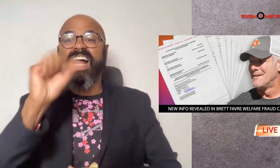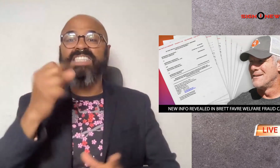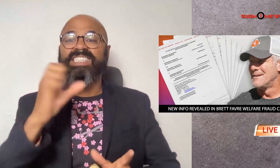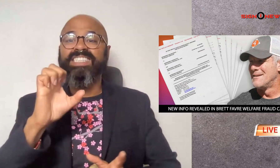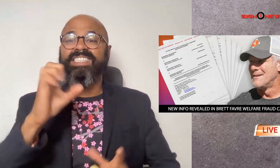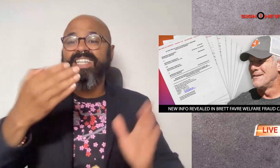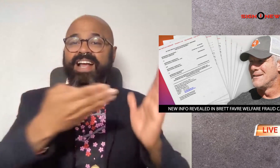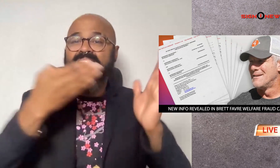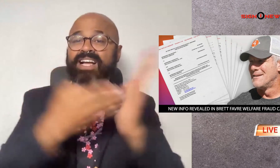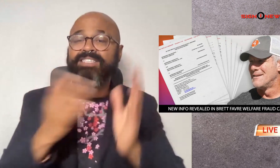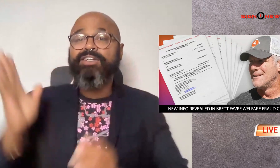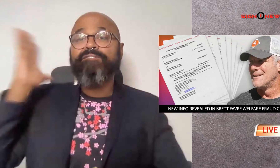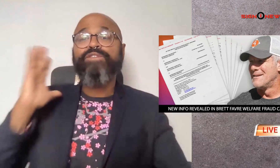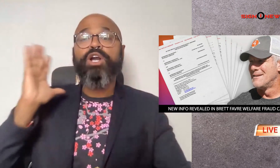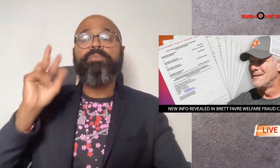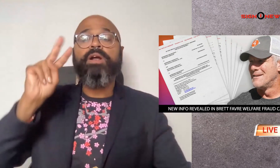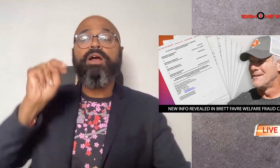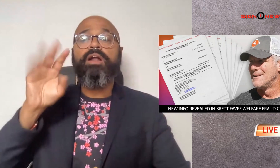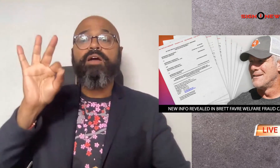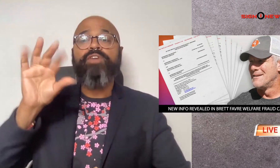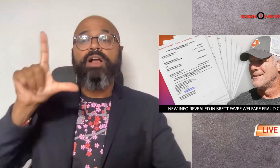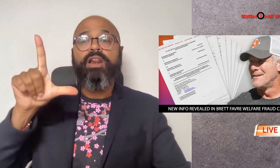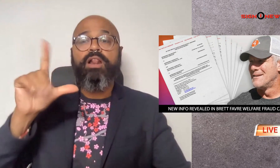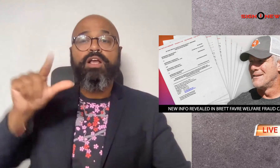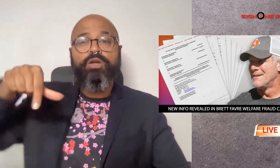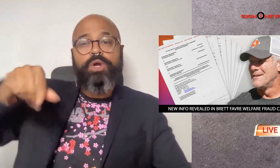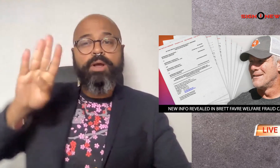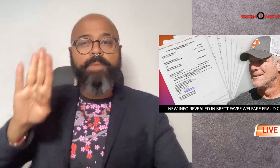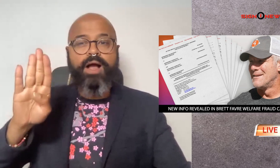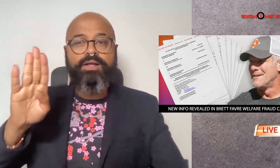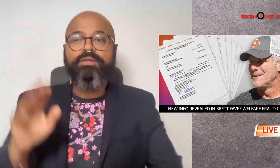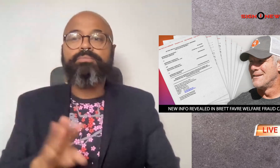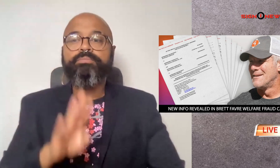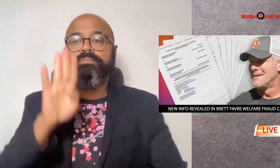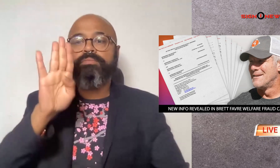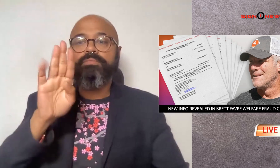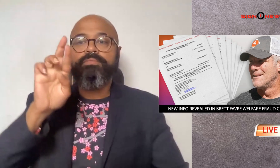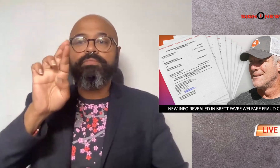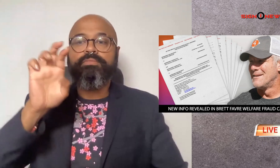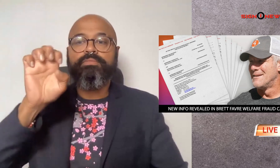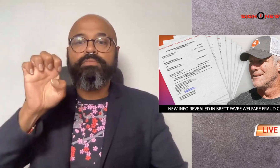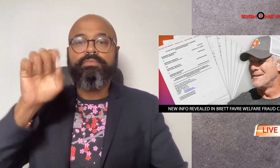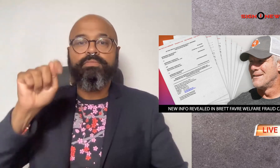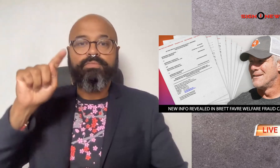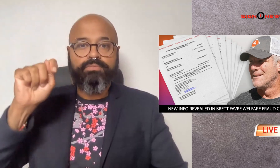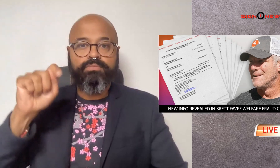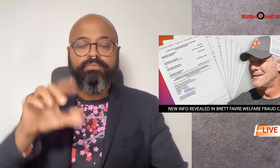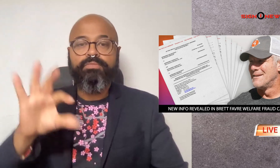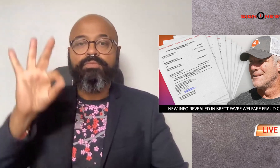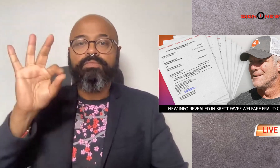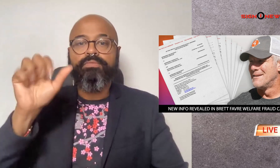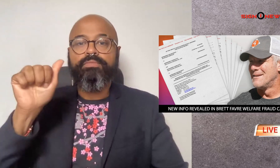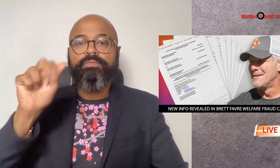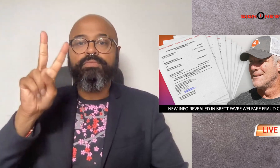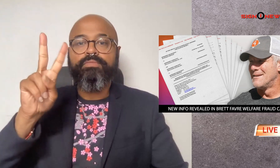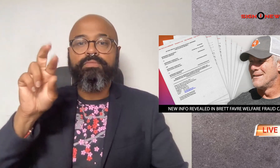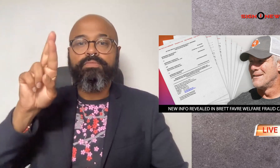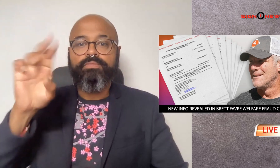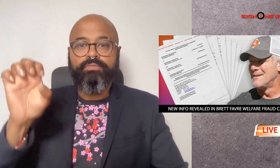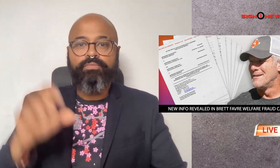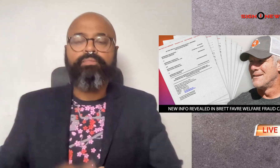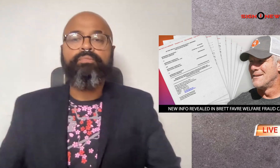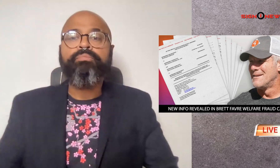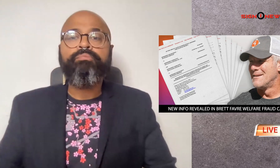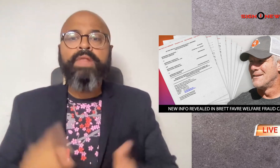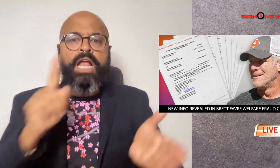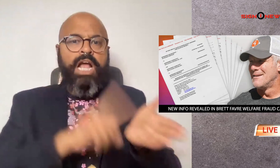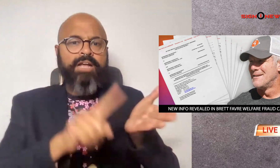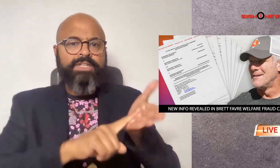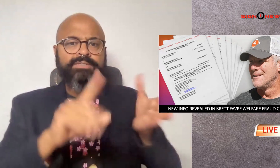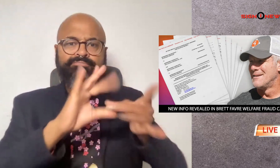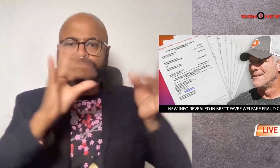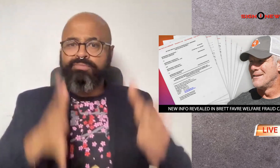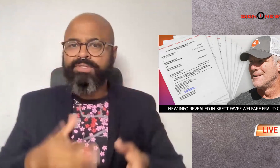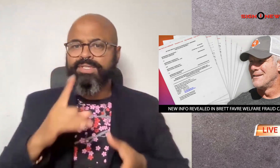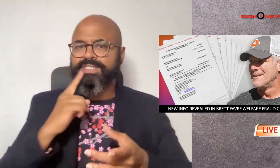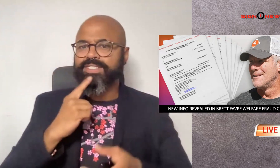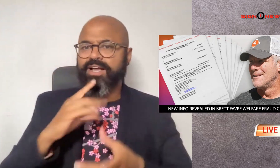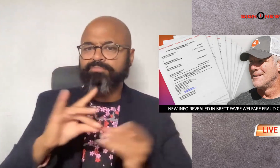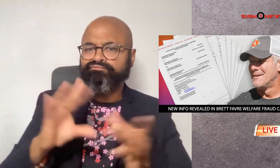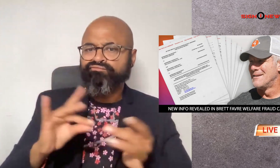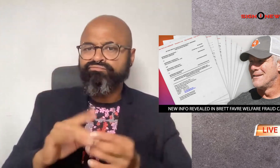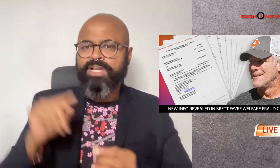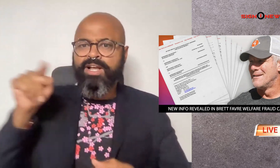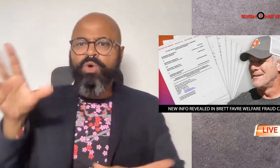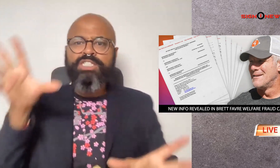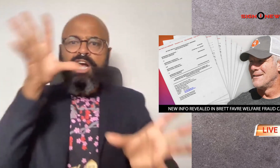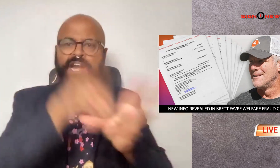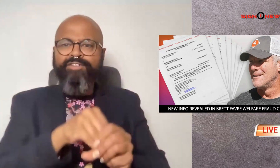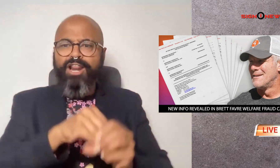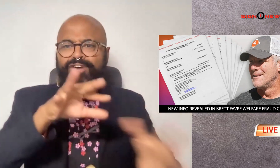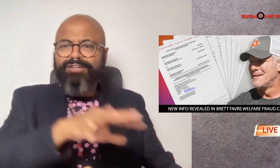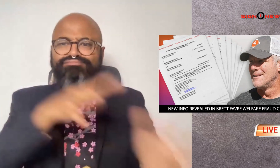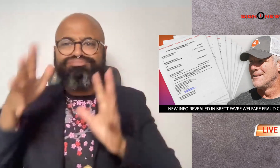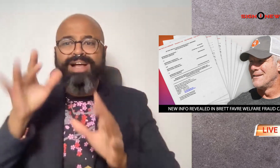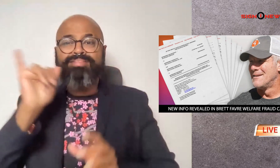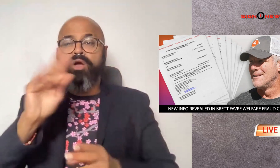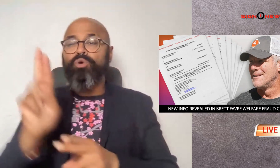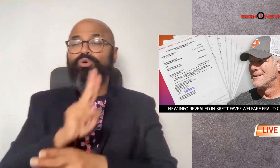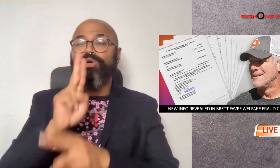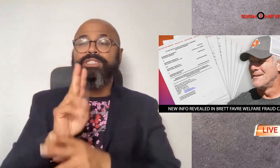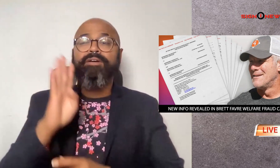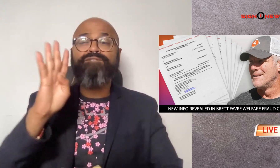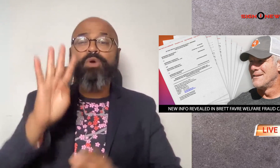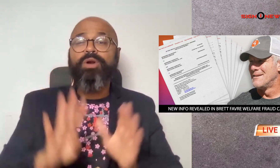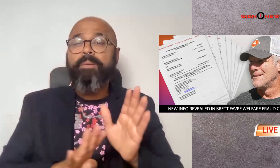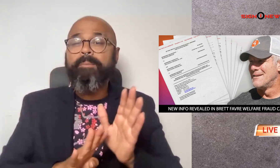NFL quarterback Brett Favre investigators say he was involved in a scandal that used